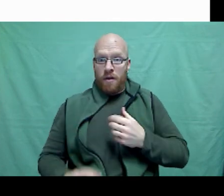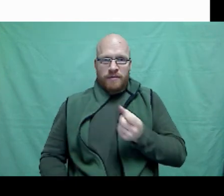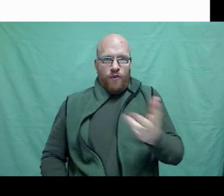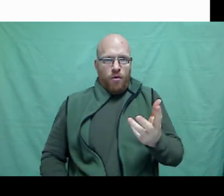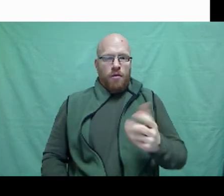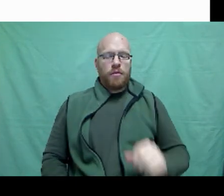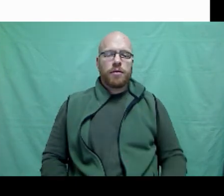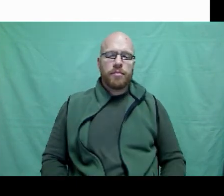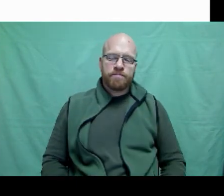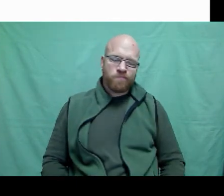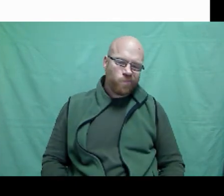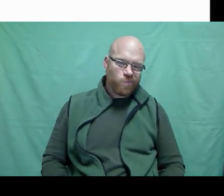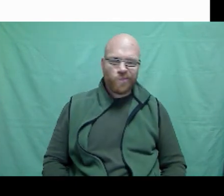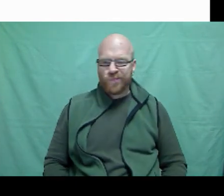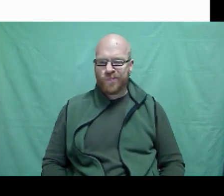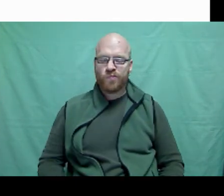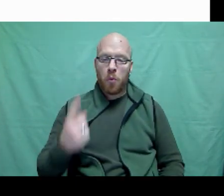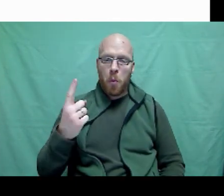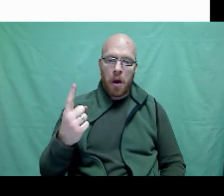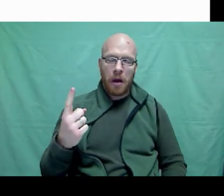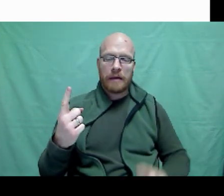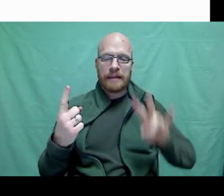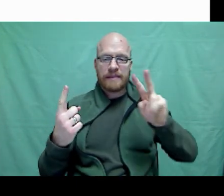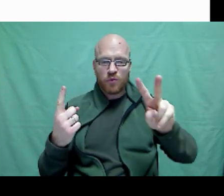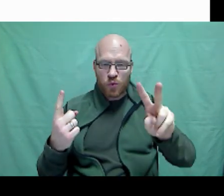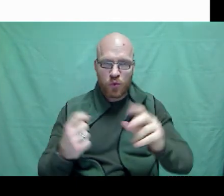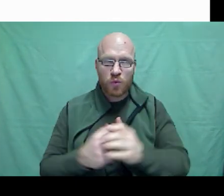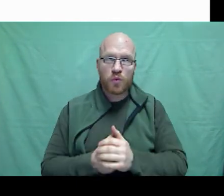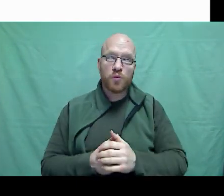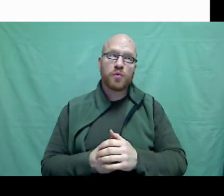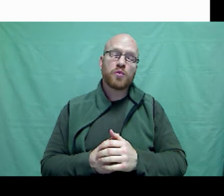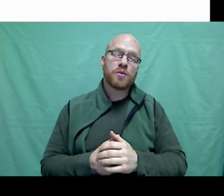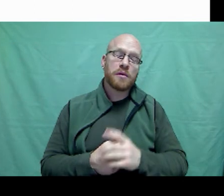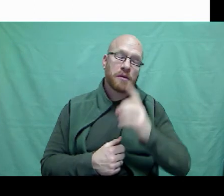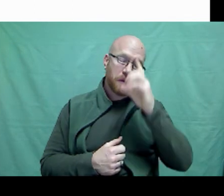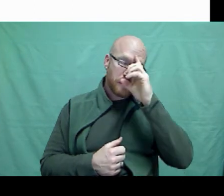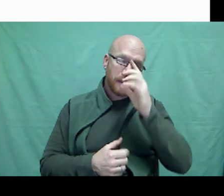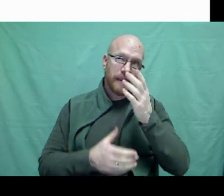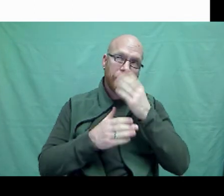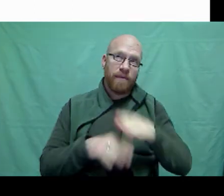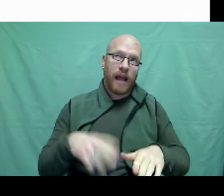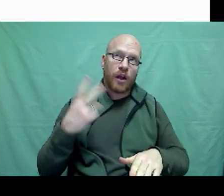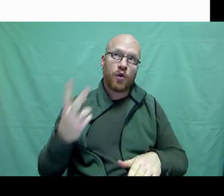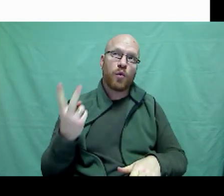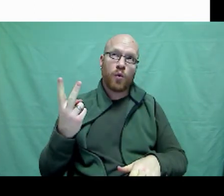There are several factor pairs for this one: 1 in 72 divided